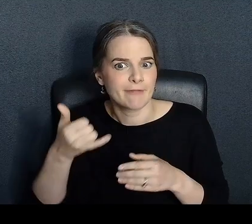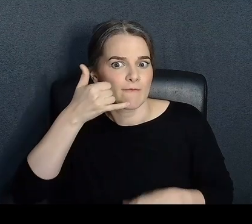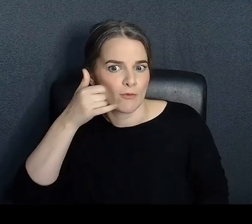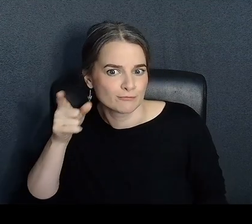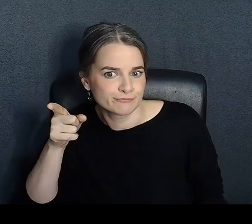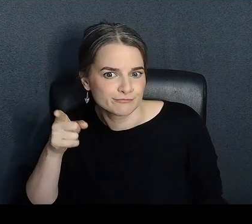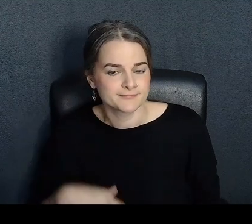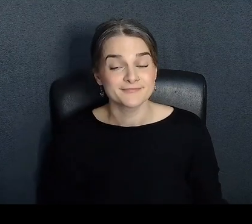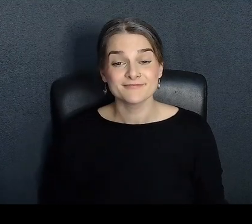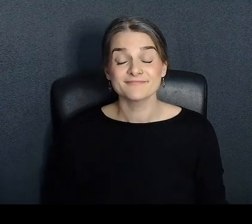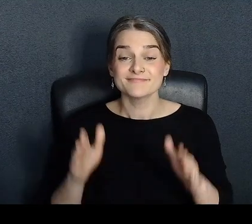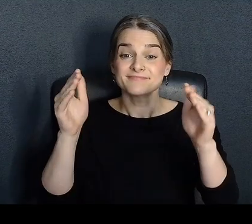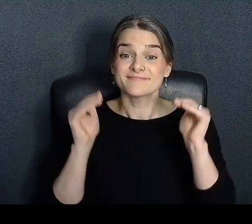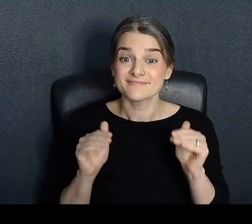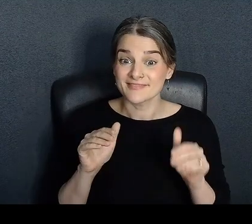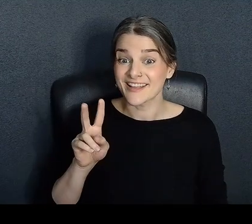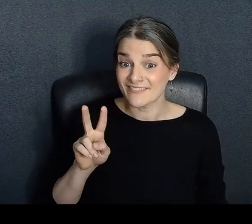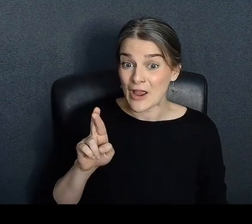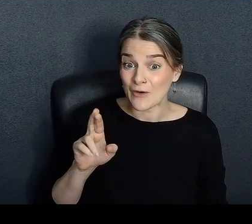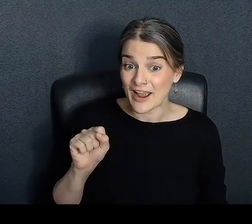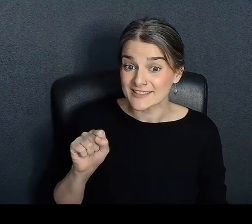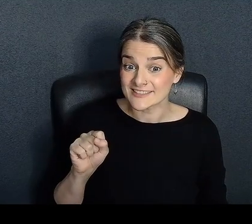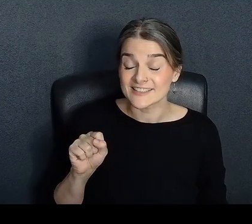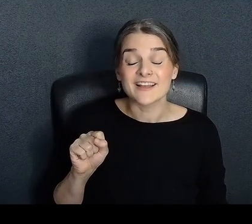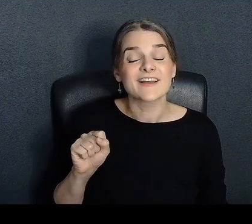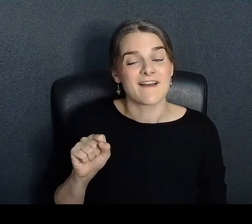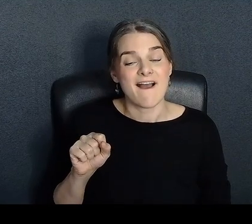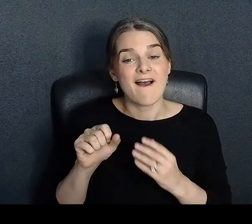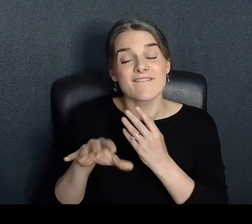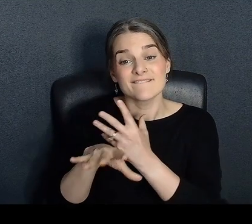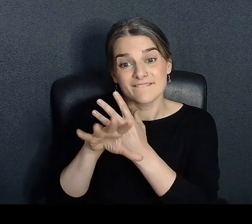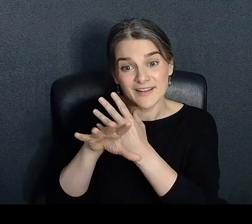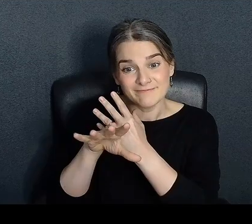uses video conferencing for ASL communication